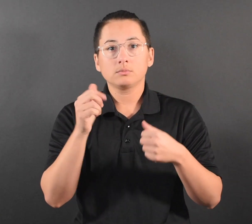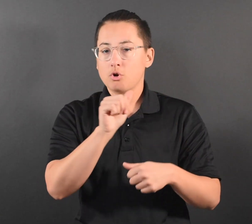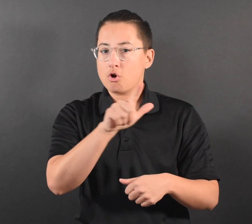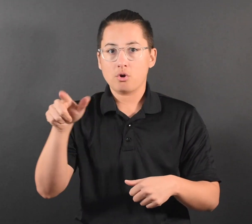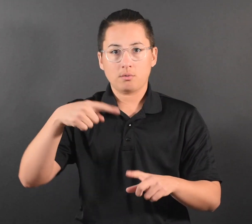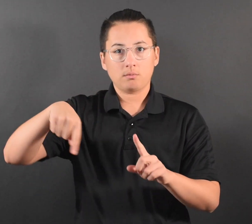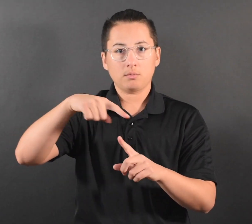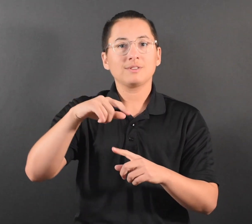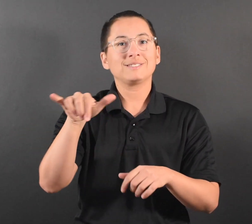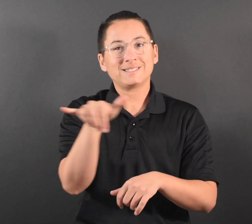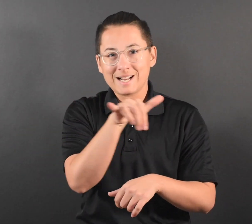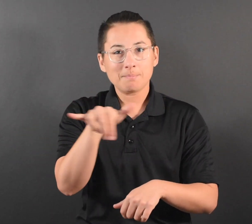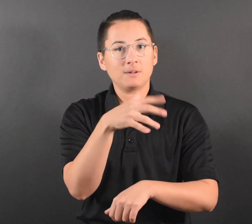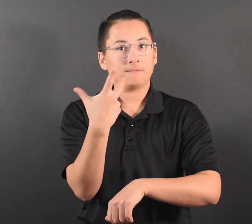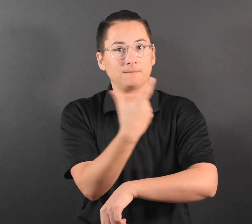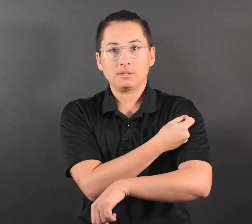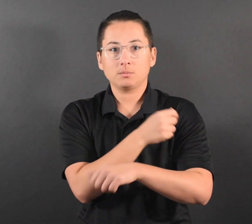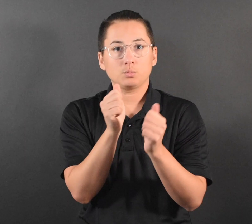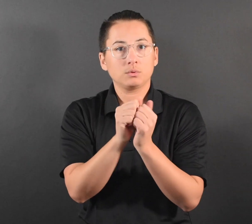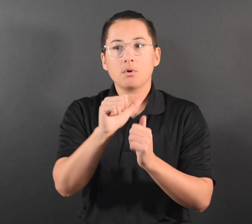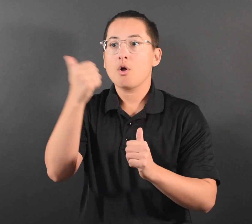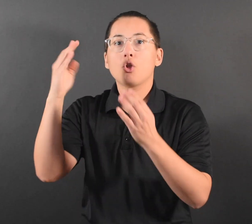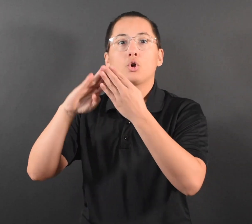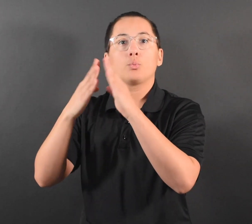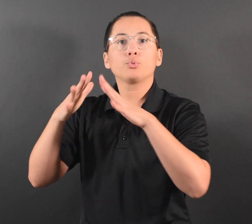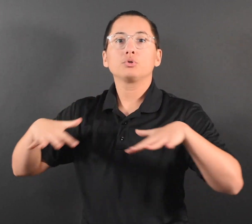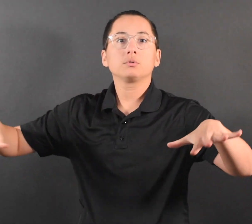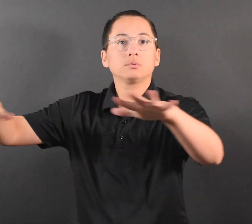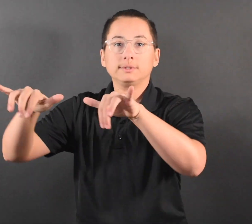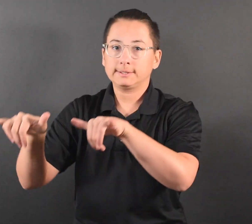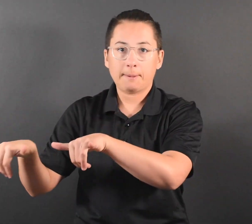offered in correctional facilities are the same vaccines given in the community.